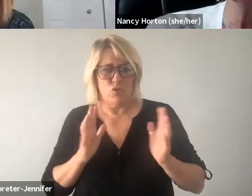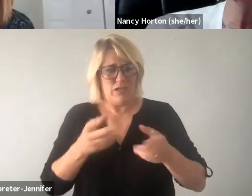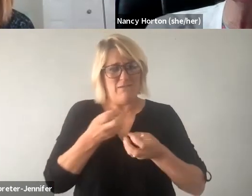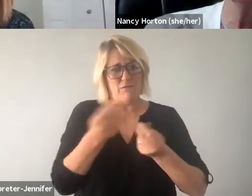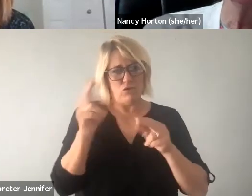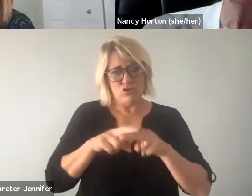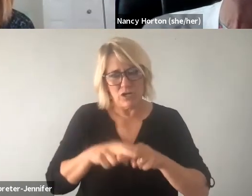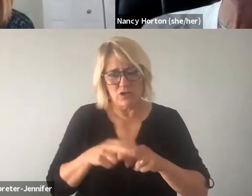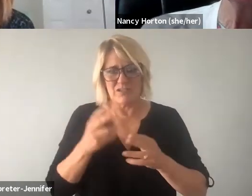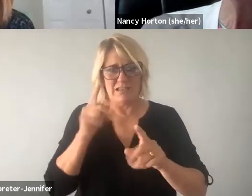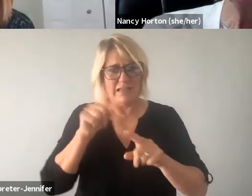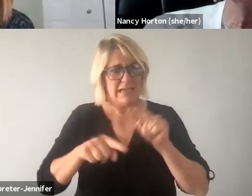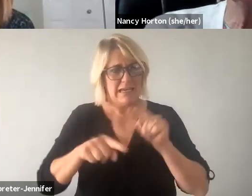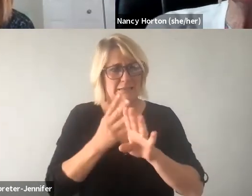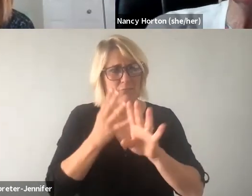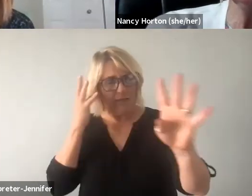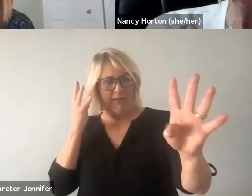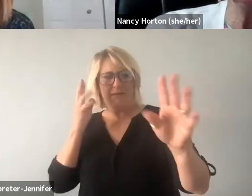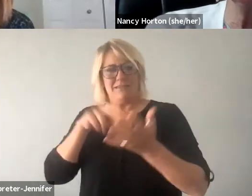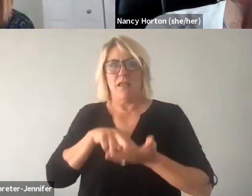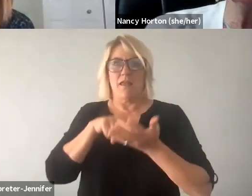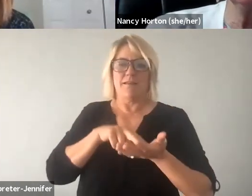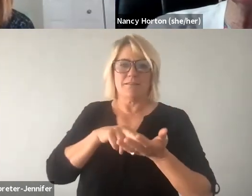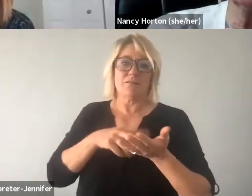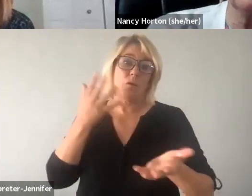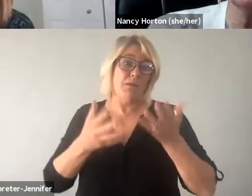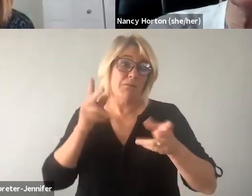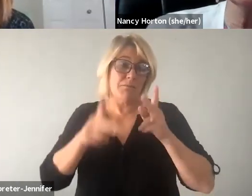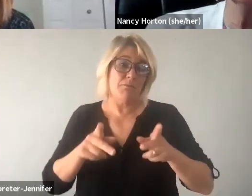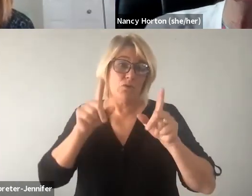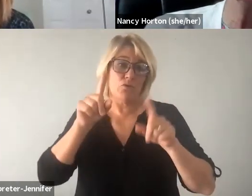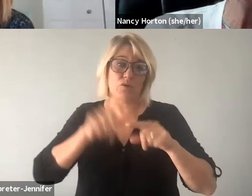close, but maybe we want to leave a few for folks who have difficulty with the